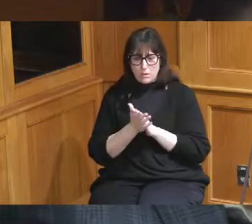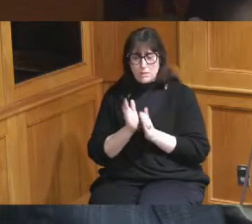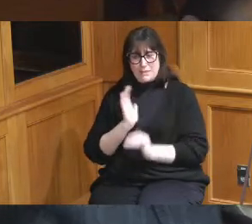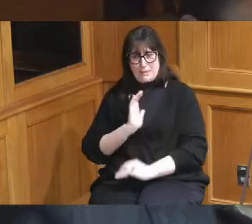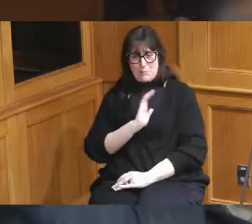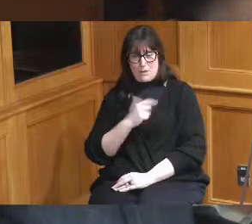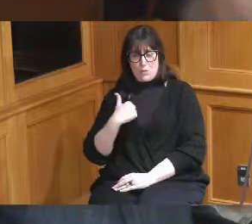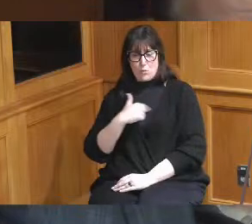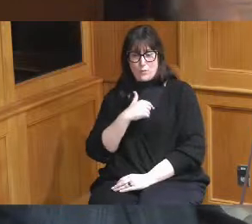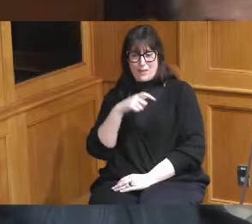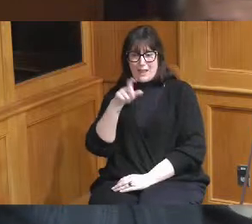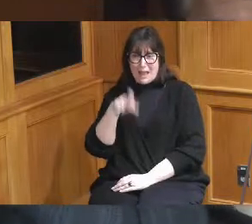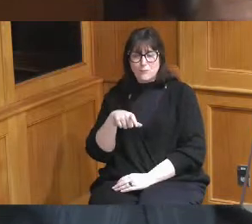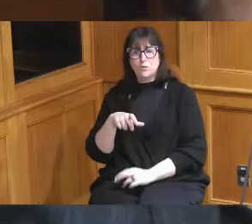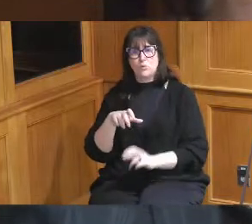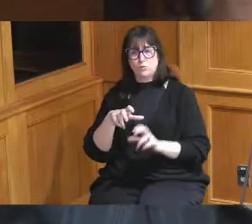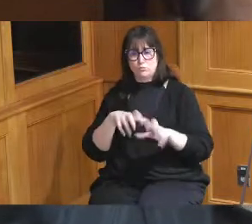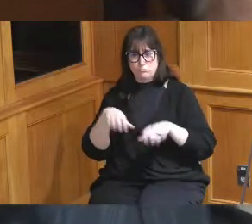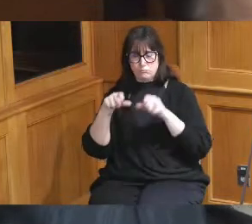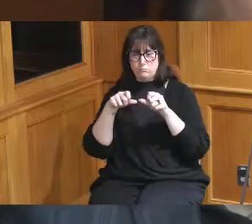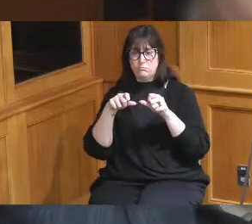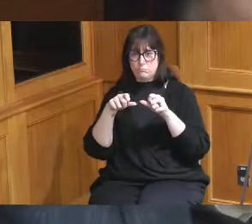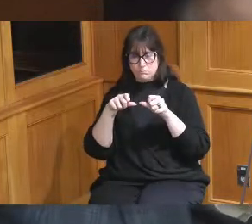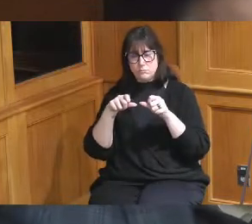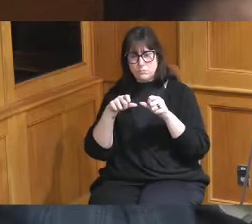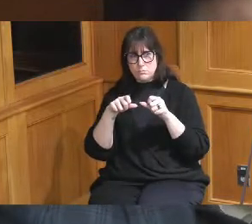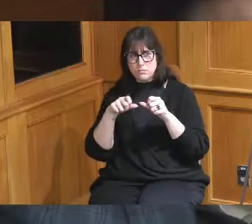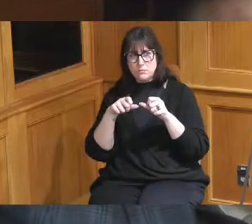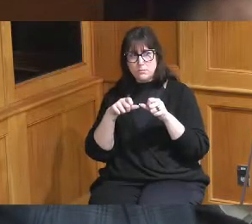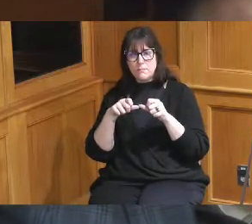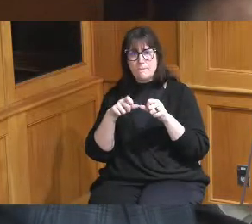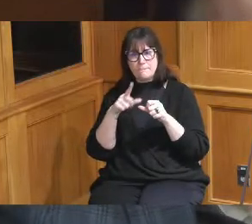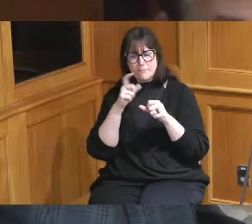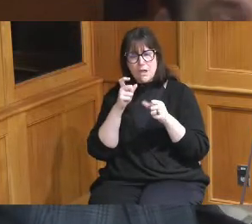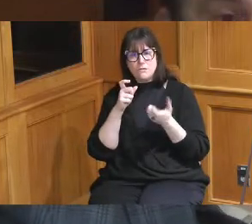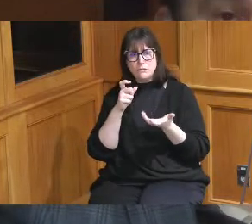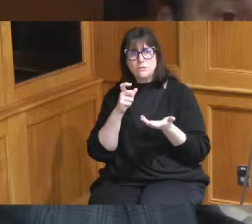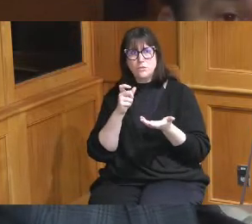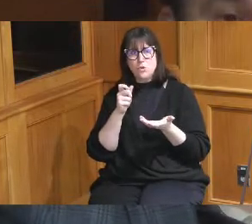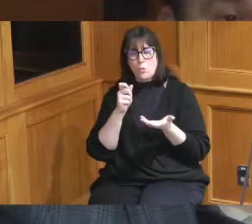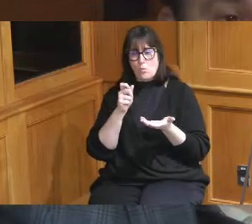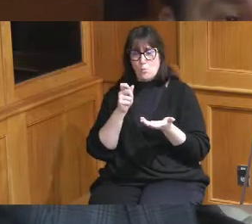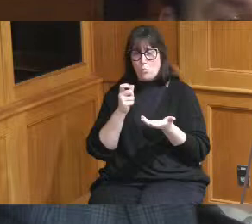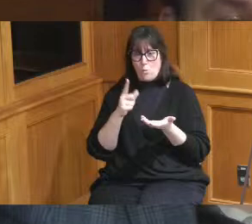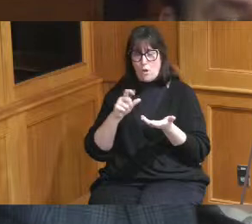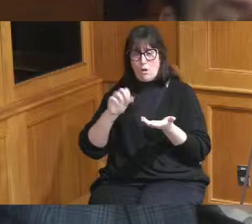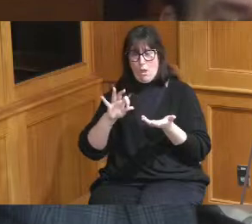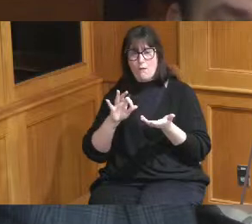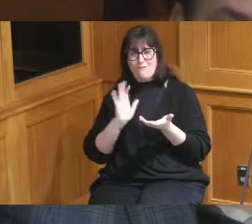we have to be on because it is say this is one of the missions of the County Commission but getting